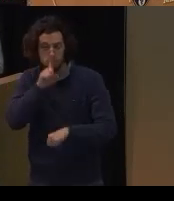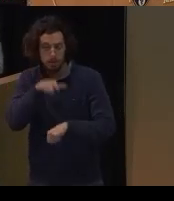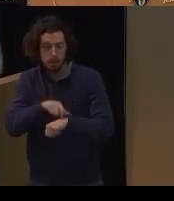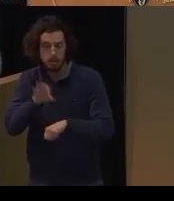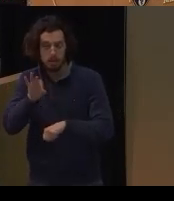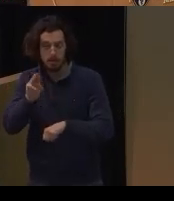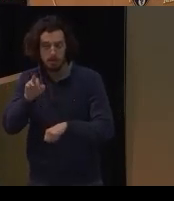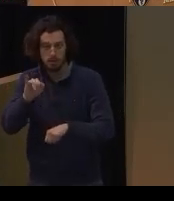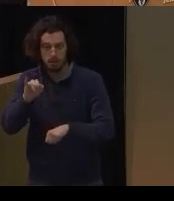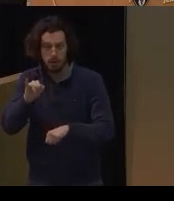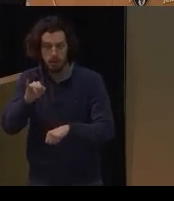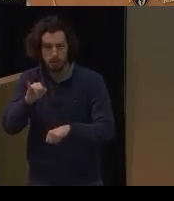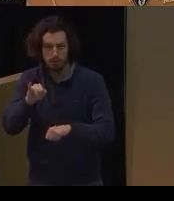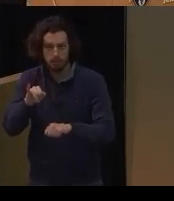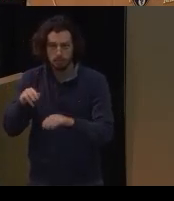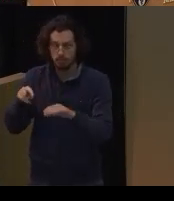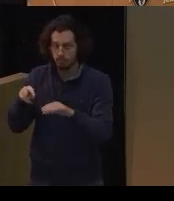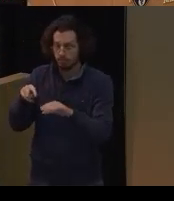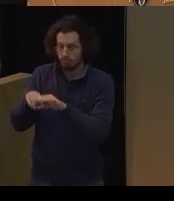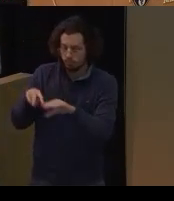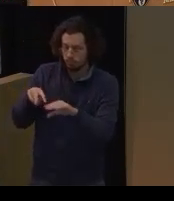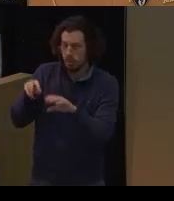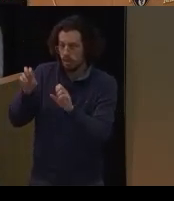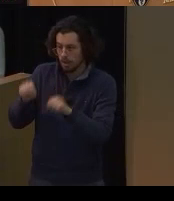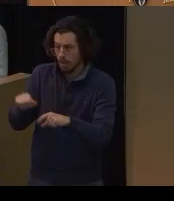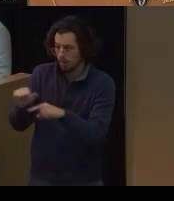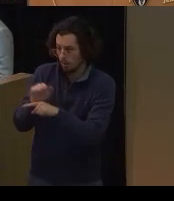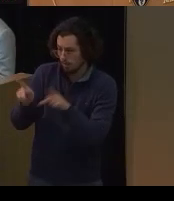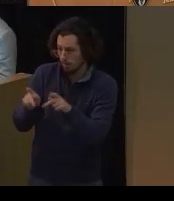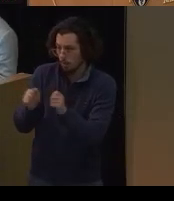a psychosis risk syndrome to gain volitional control over the default mode Network and we'll